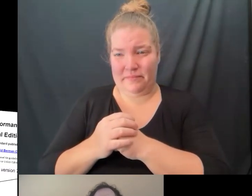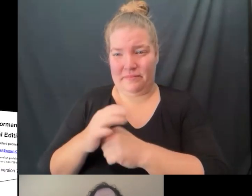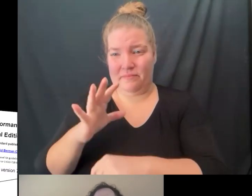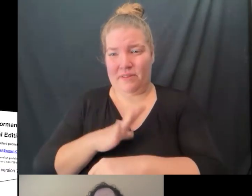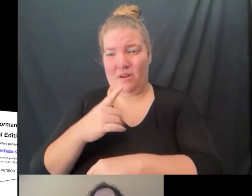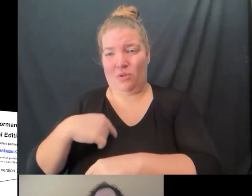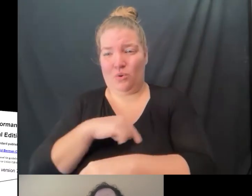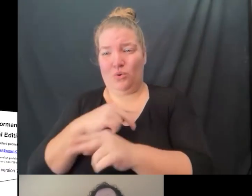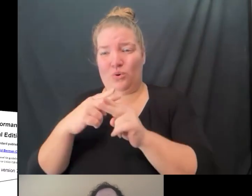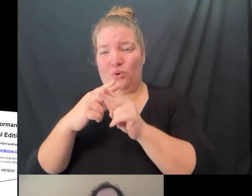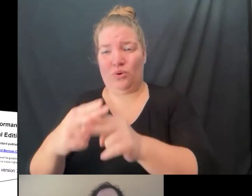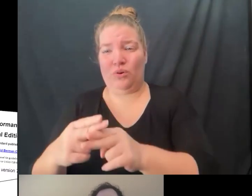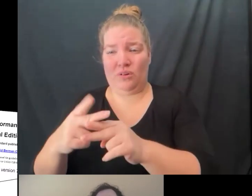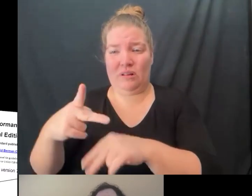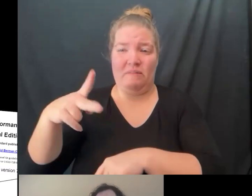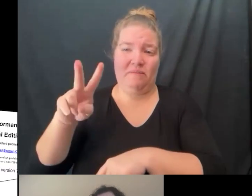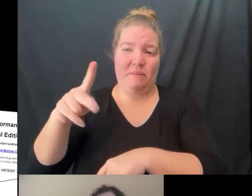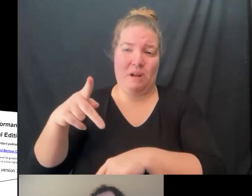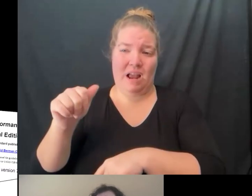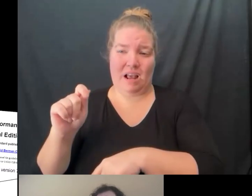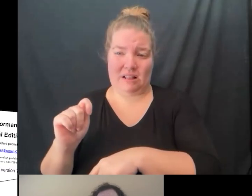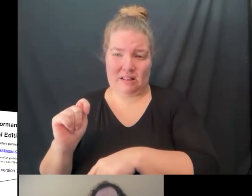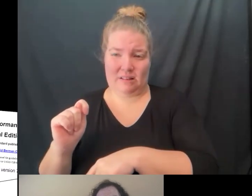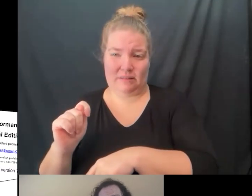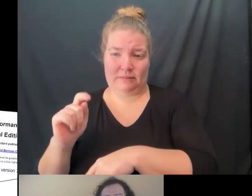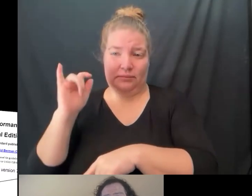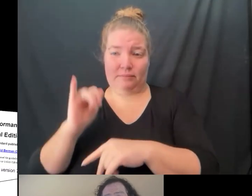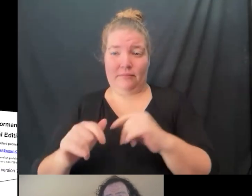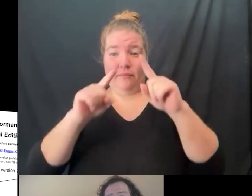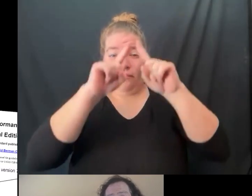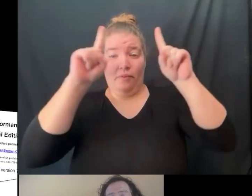it's so common to refer to the reports that come from these templates as VPATs as well.